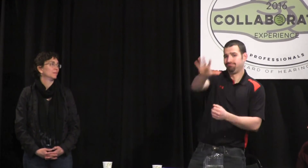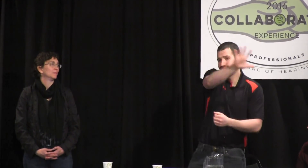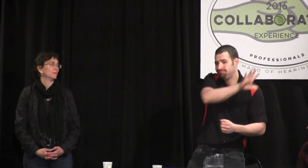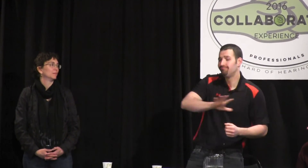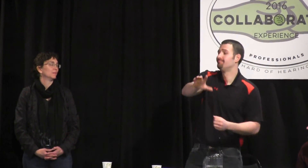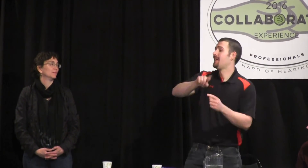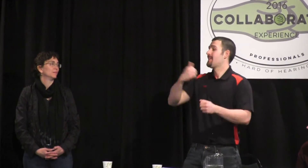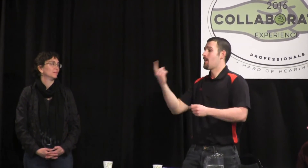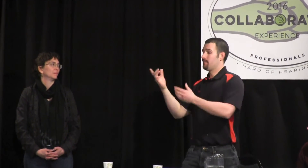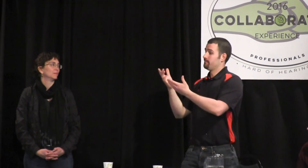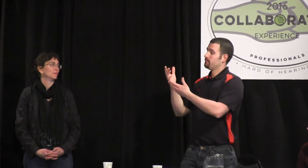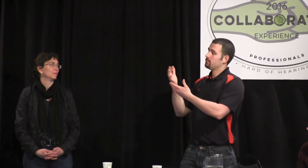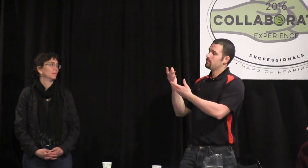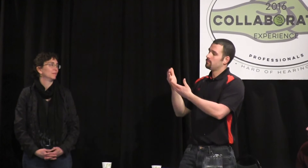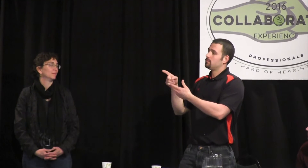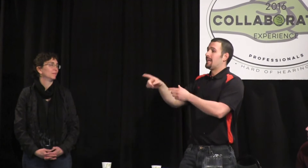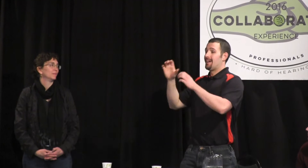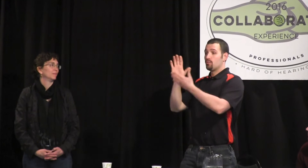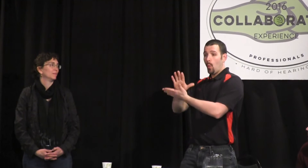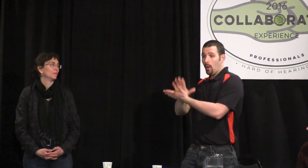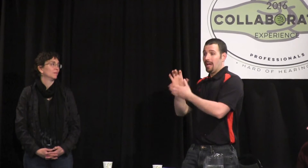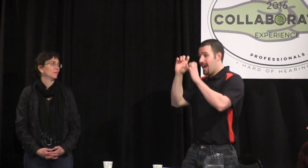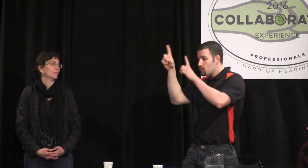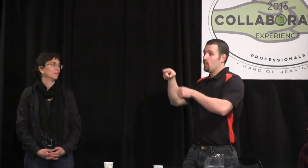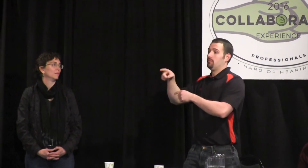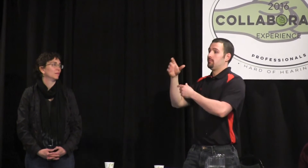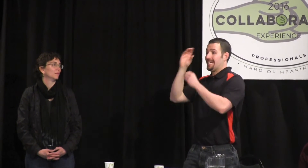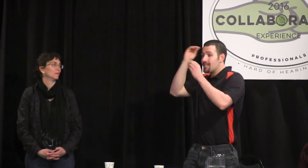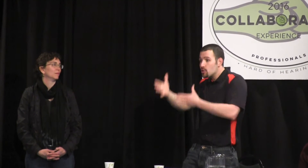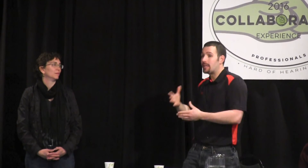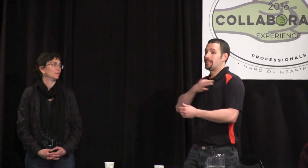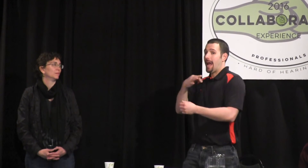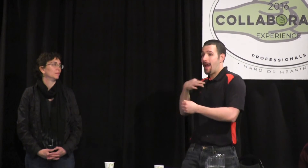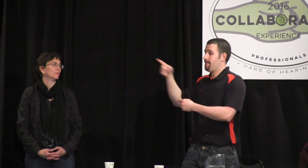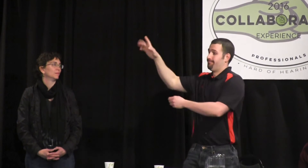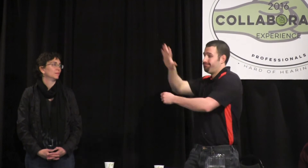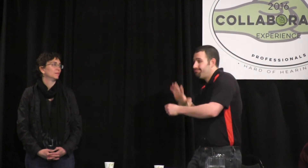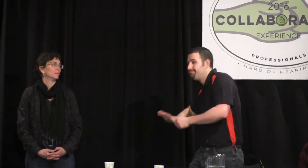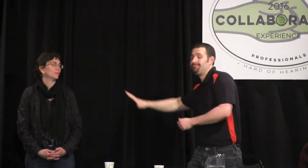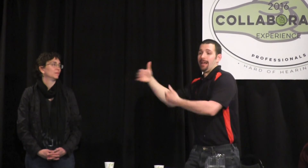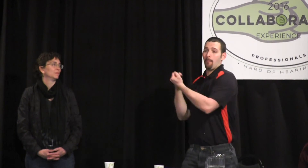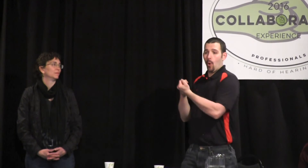Just wonderful. My family certainly, the whole extended family, and my school and the teachers and the staff,